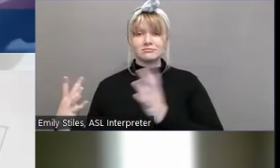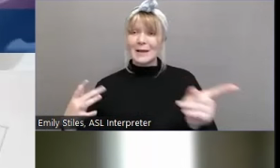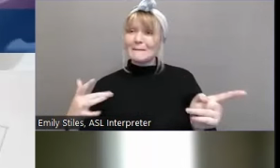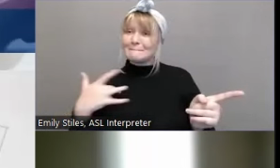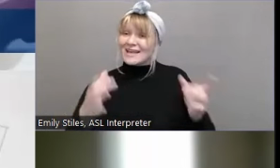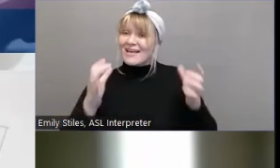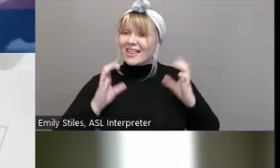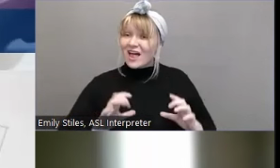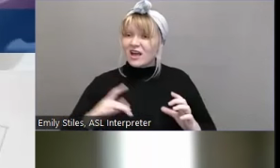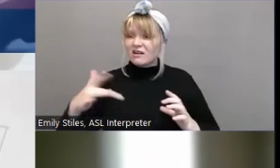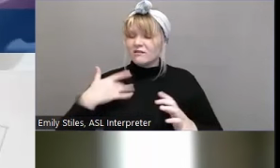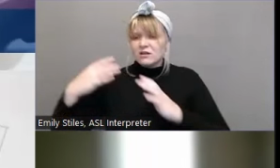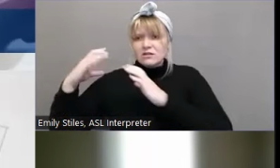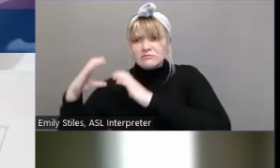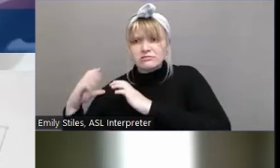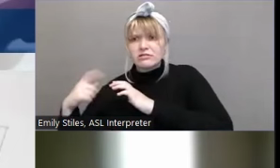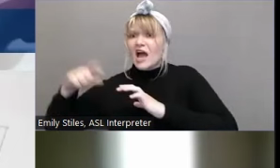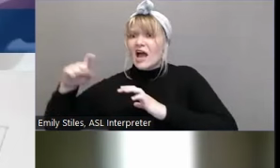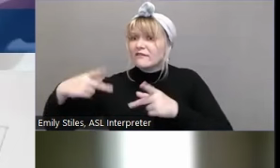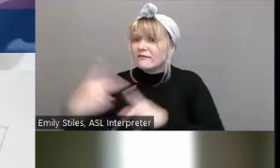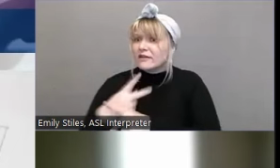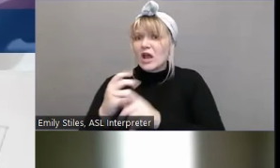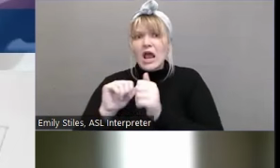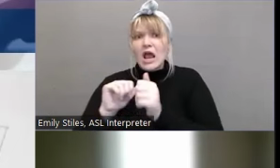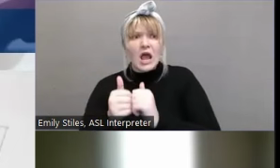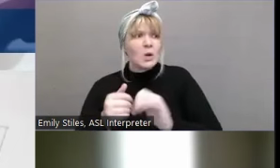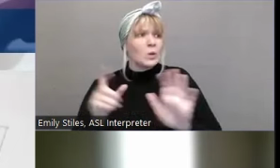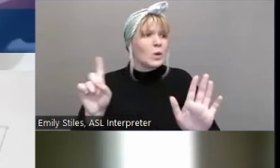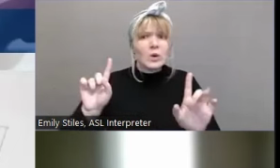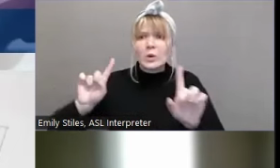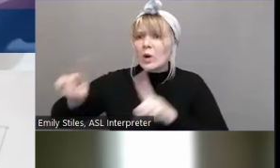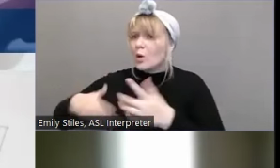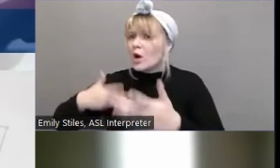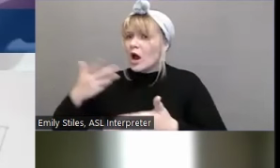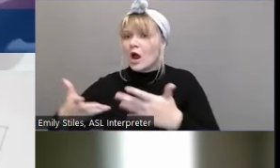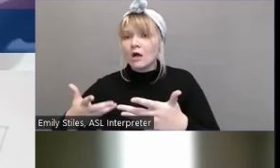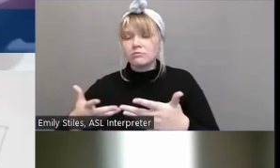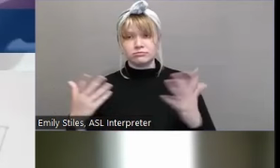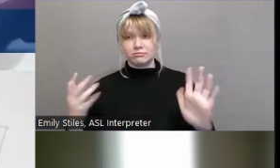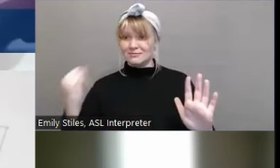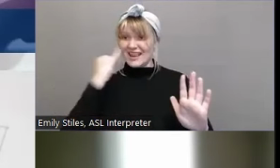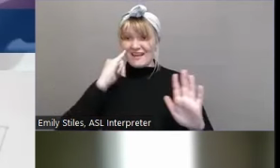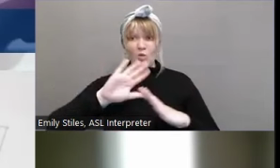Making it easier for those experiencing challenging circumstances to get the support that they need.